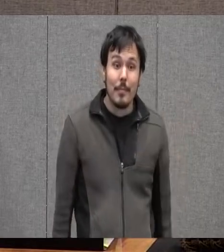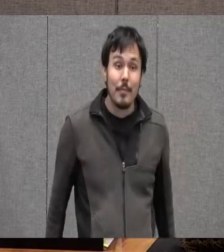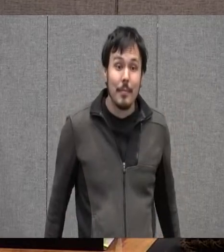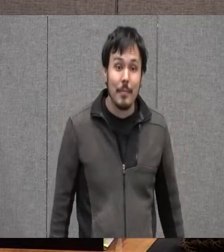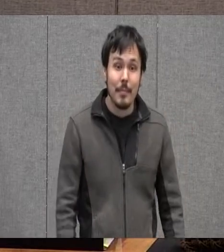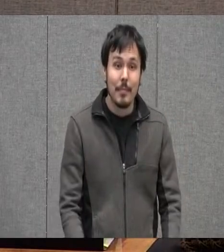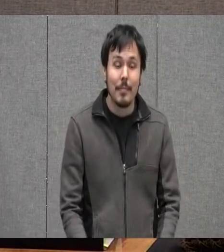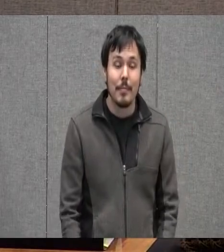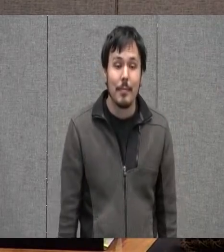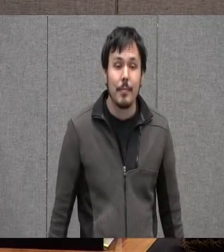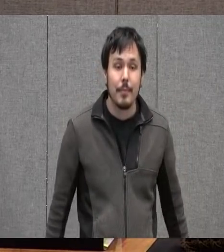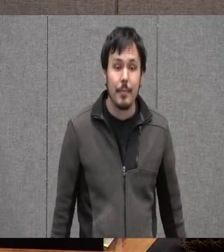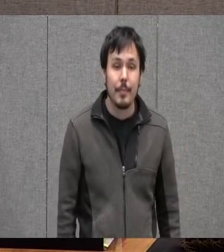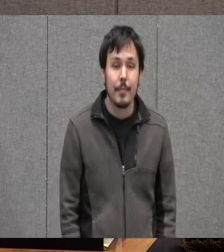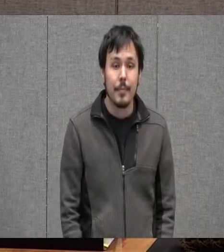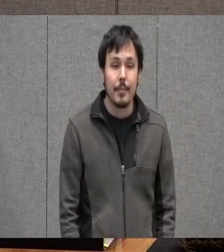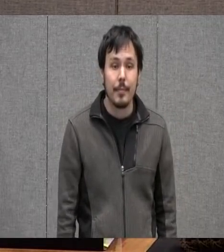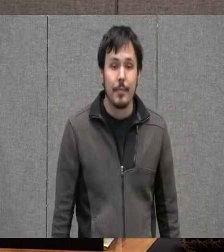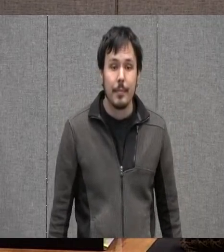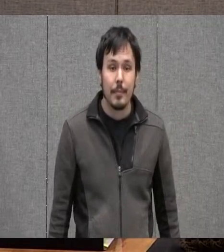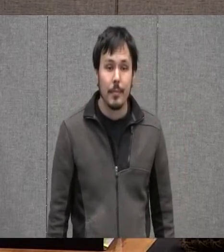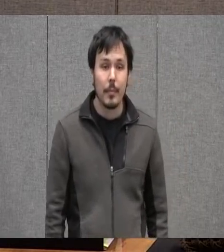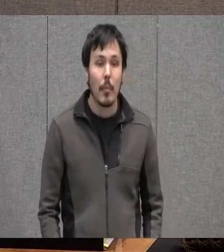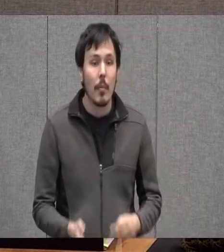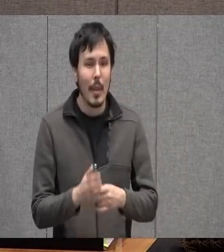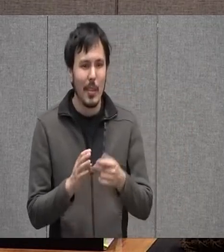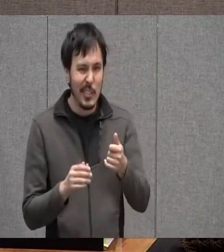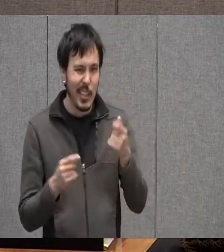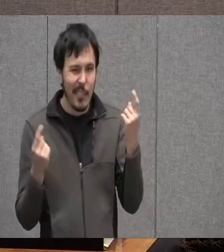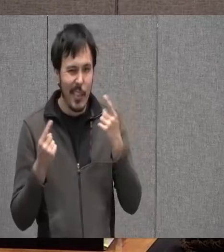So we could think about this as,